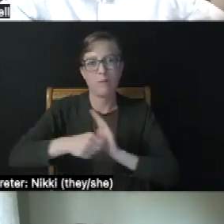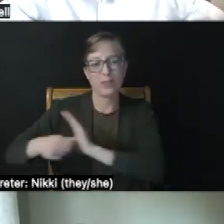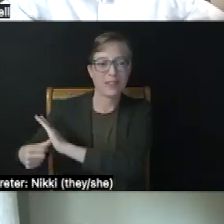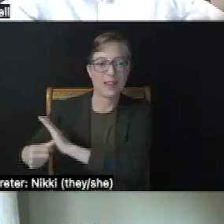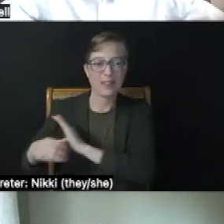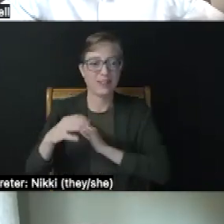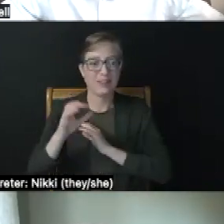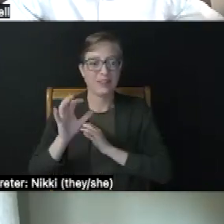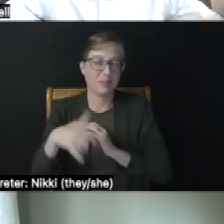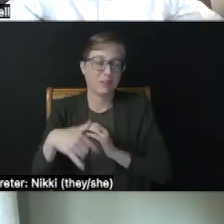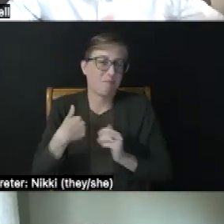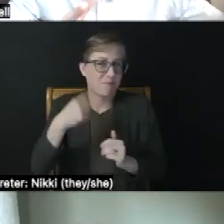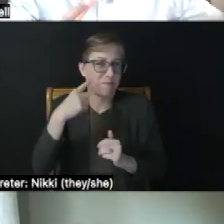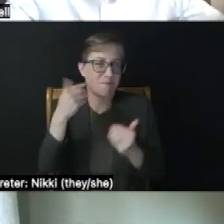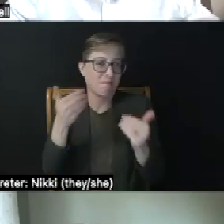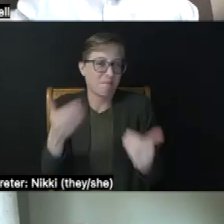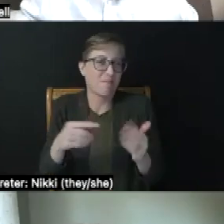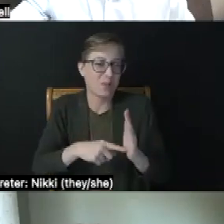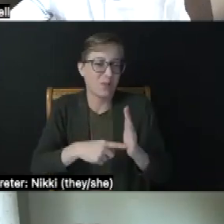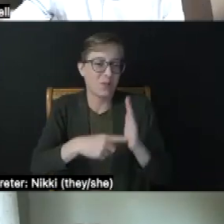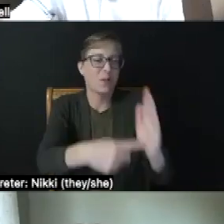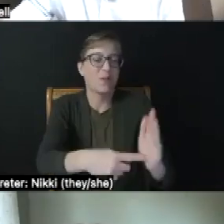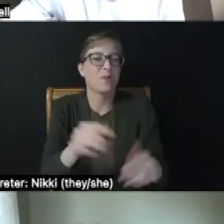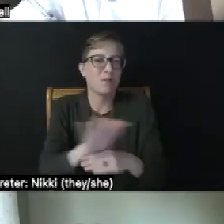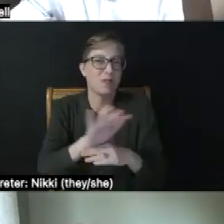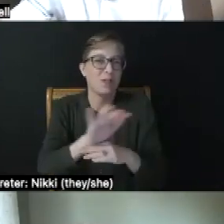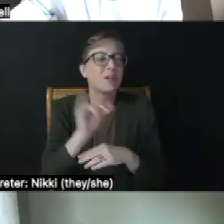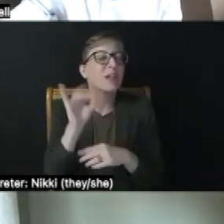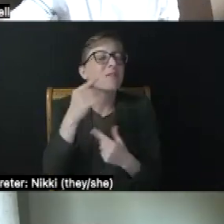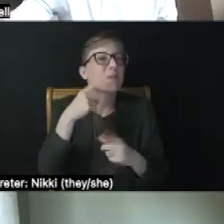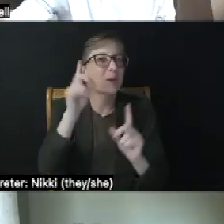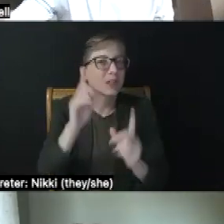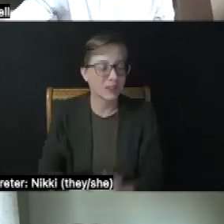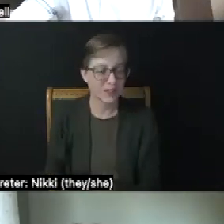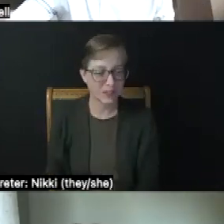the video here if it works. But go ahead, Teresa.